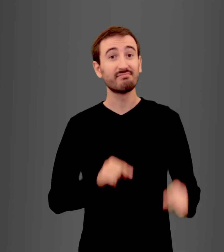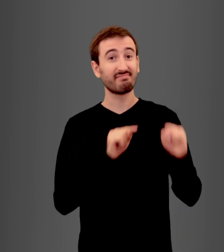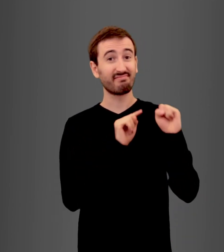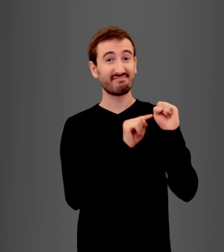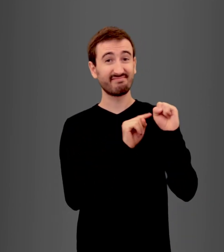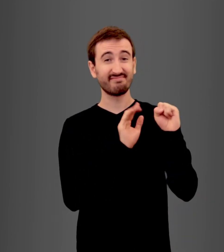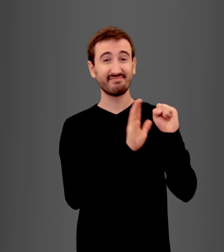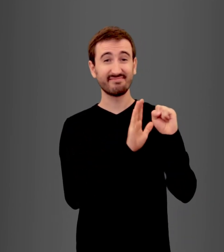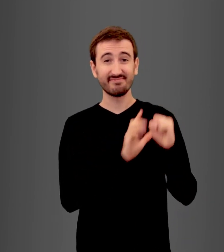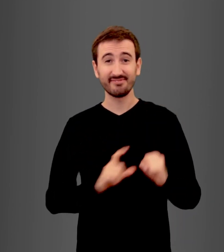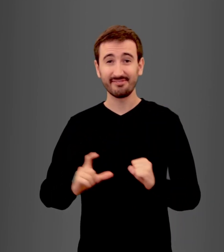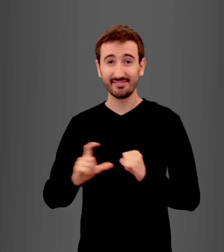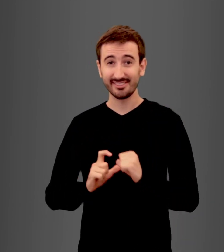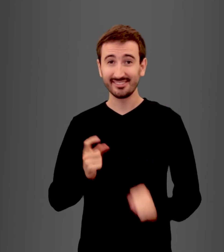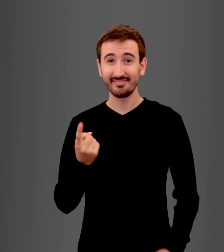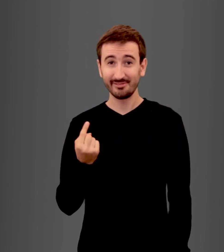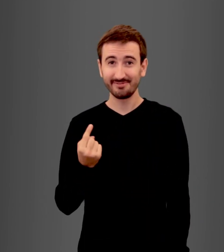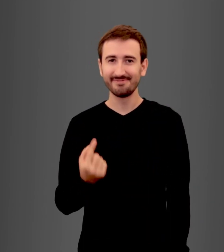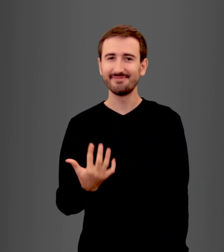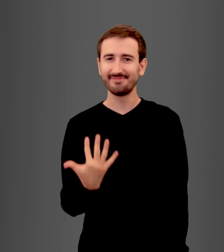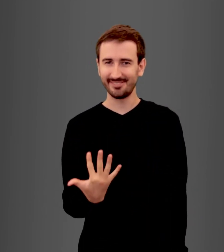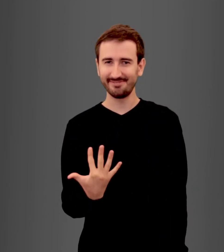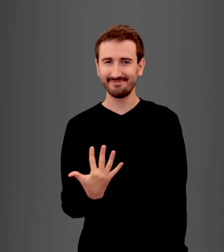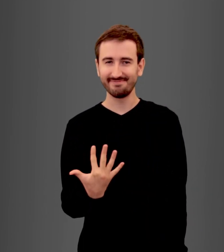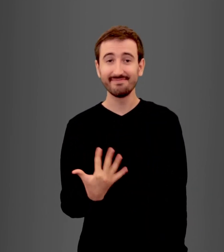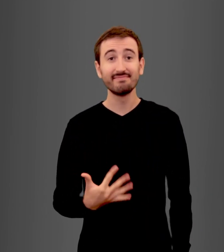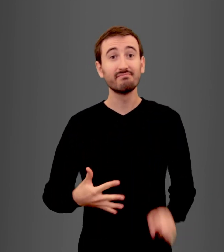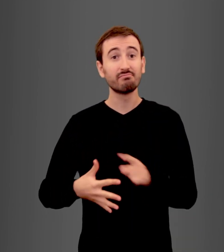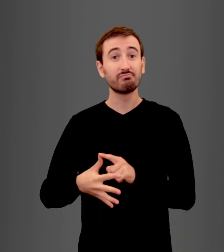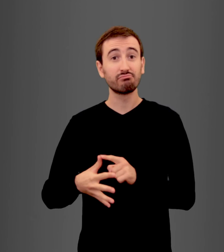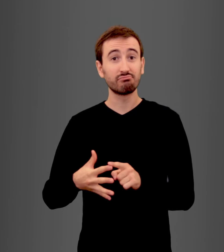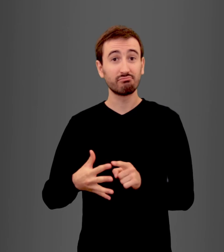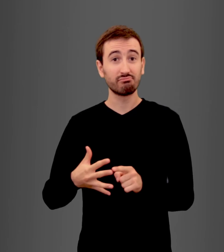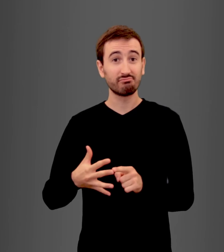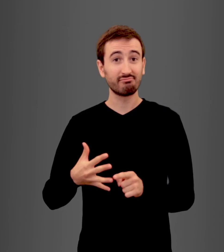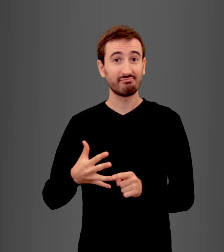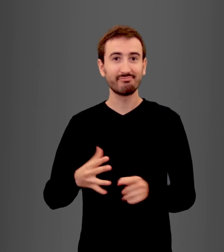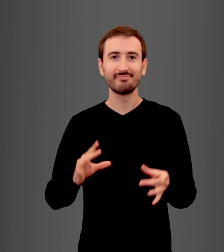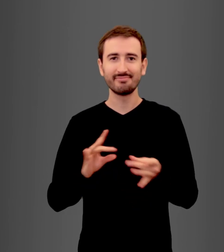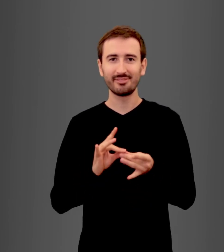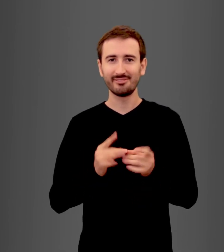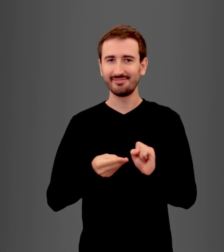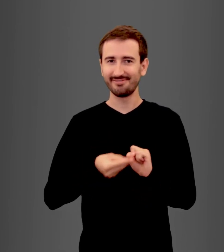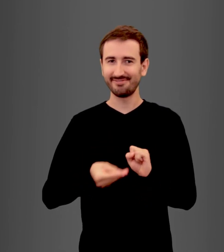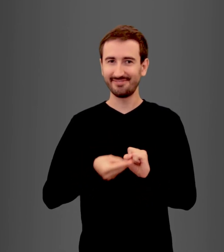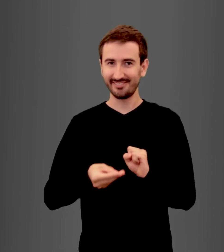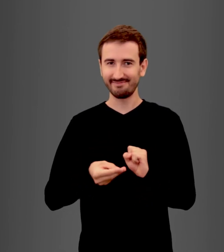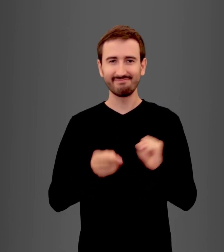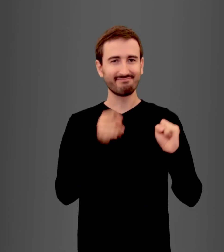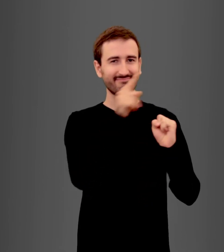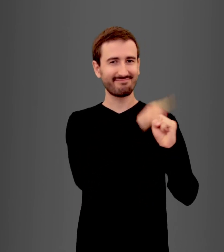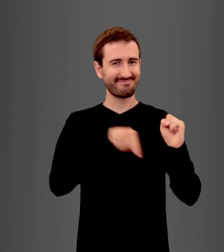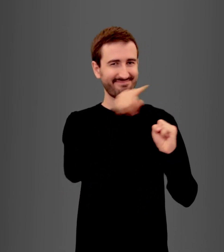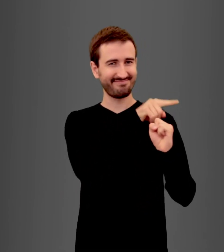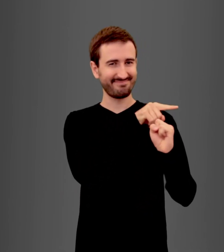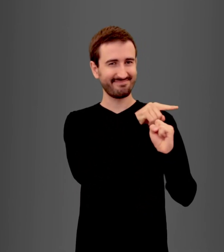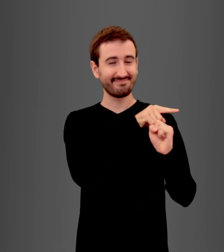With the nitrogen atom having five valence electrons, four of them are shared with the adjacent carbon atoms via covalent bonding.